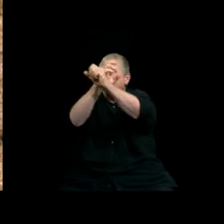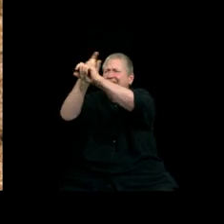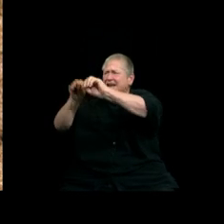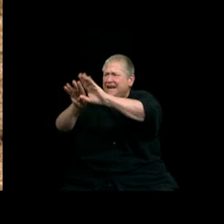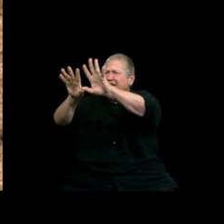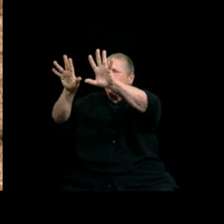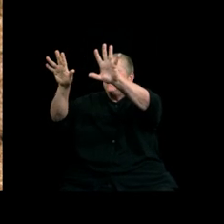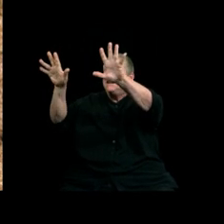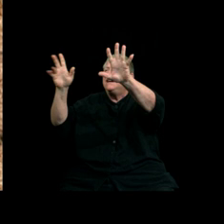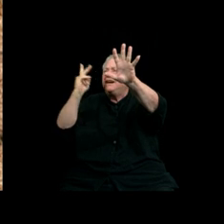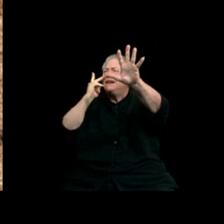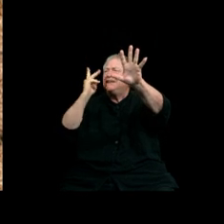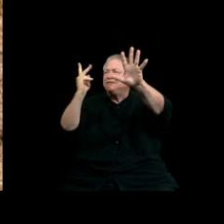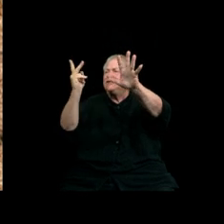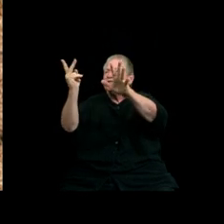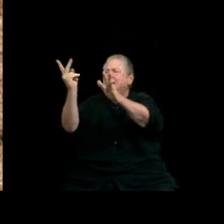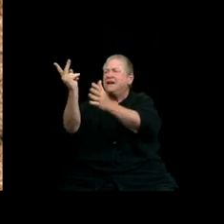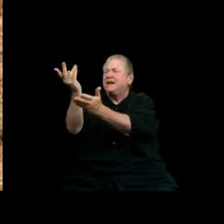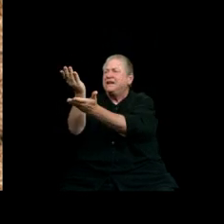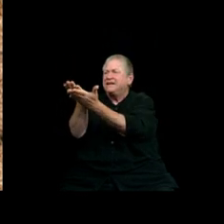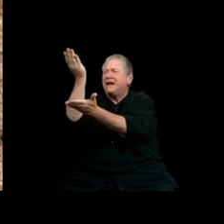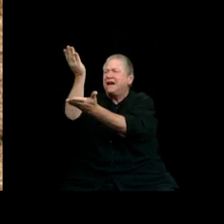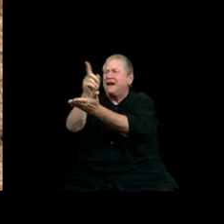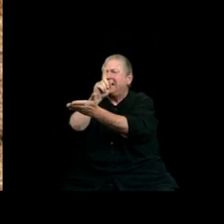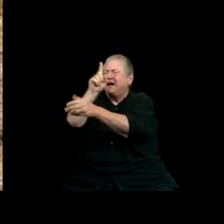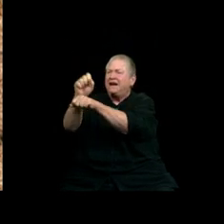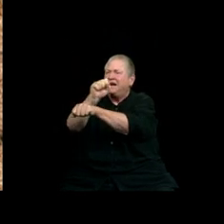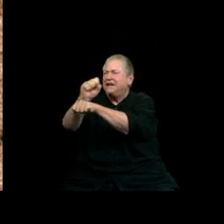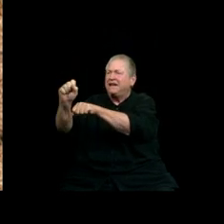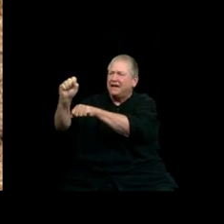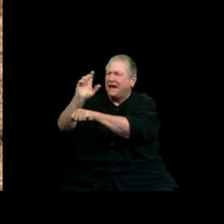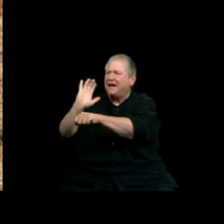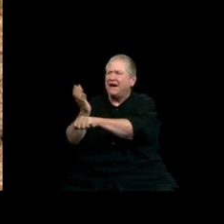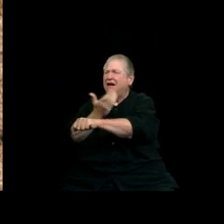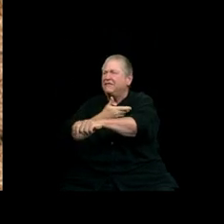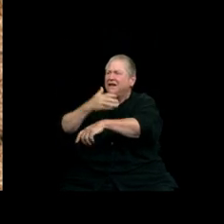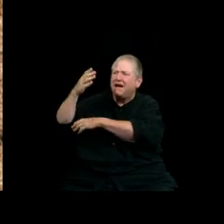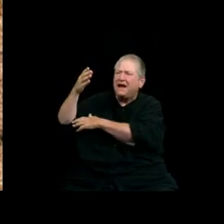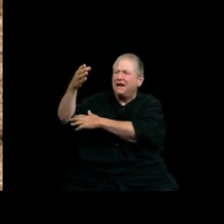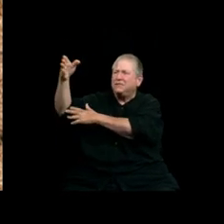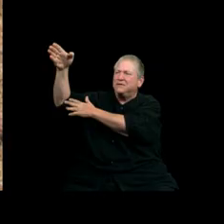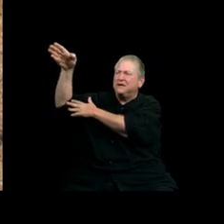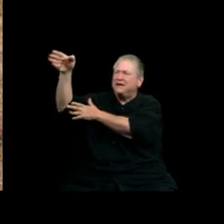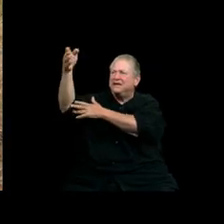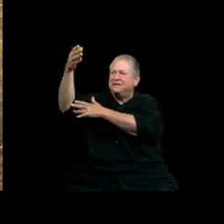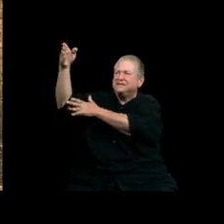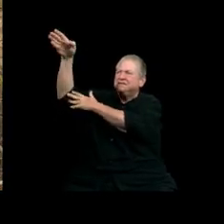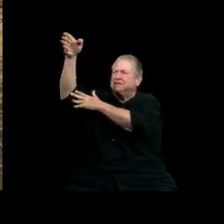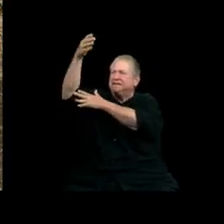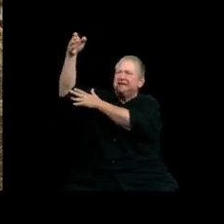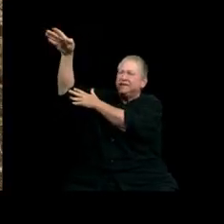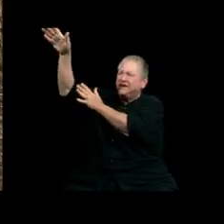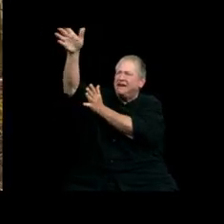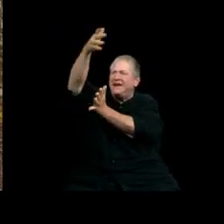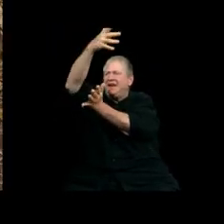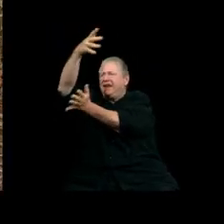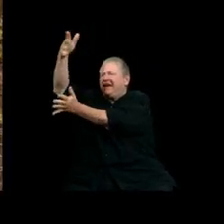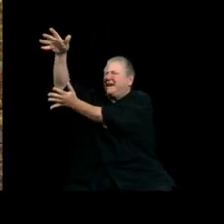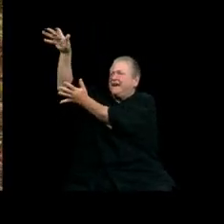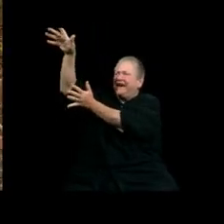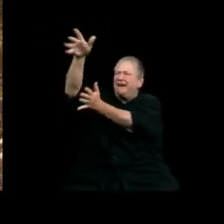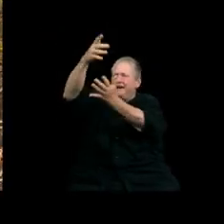Gave proof through the night that our flag was still there